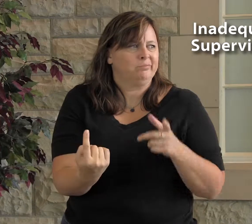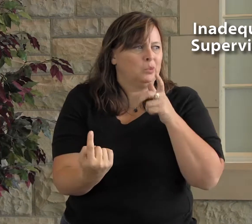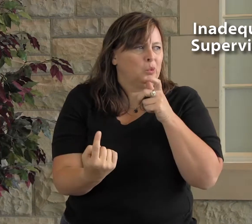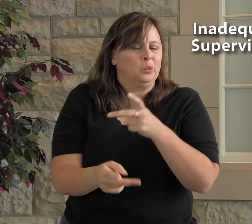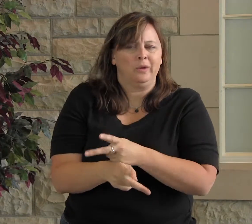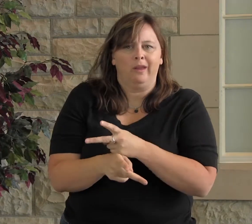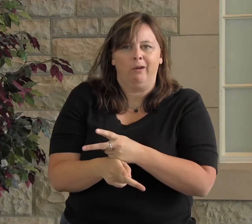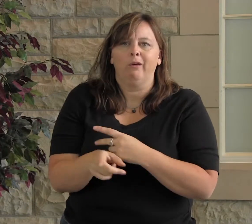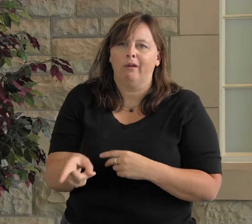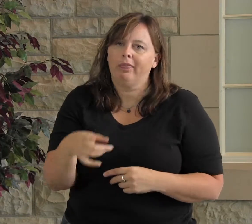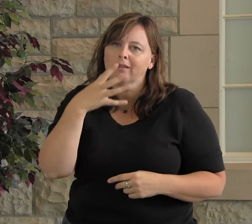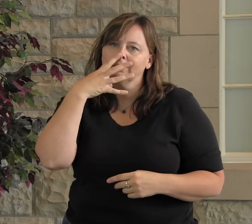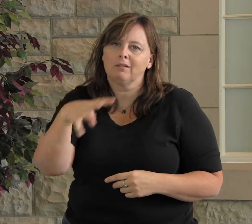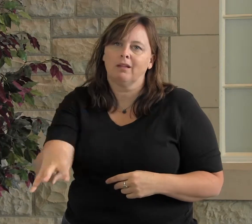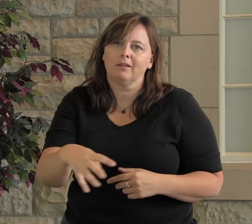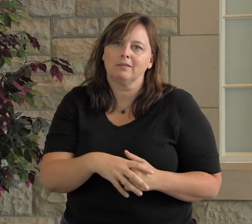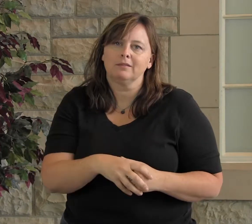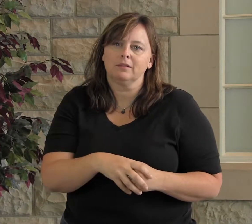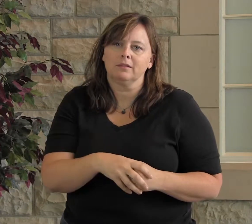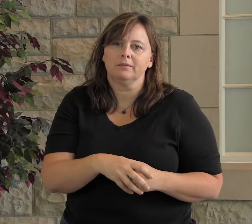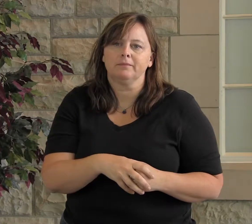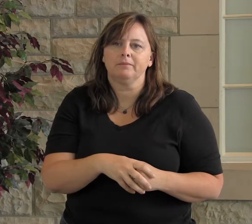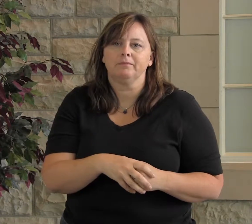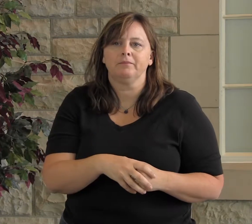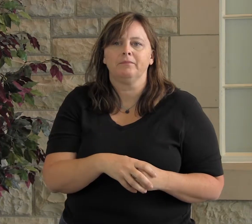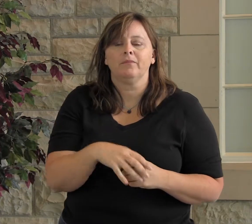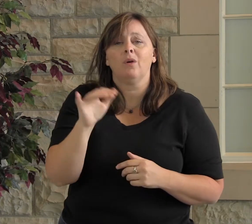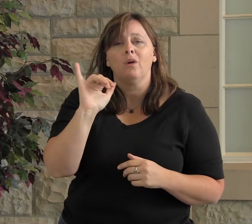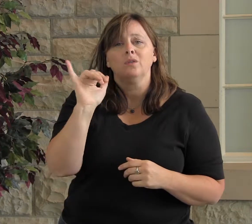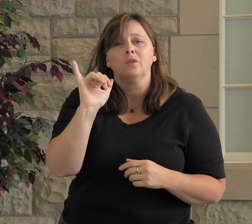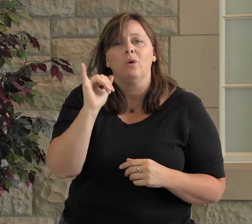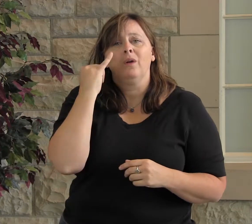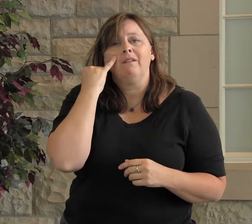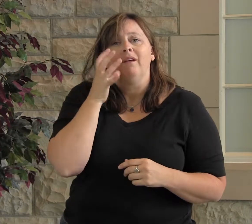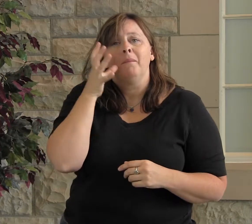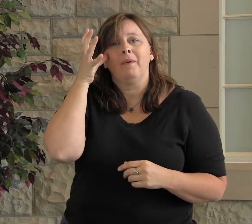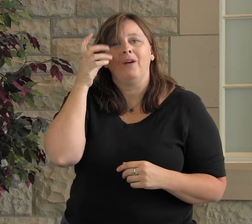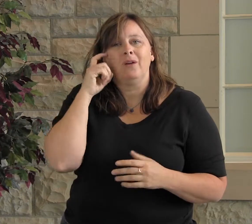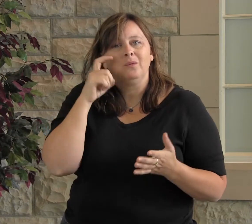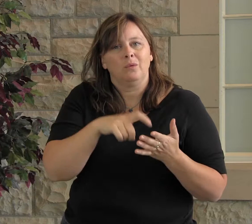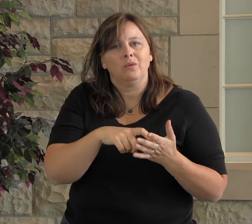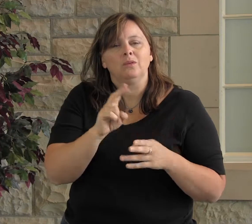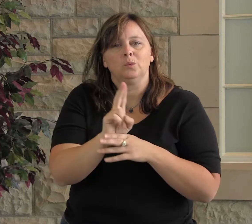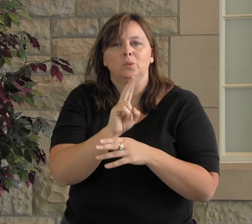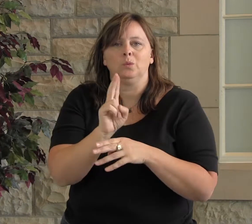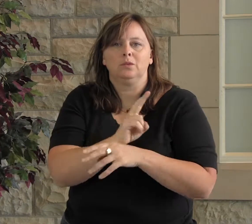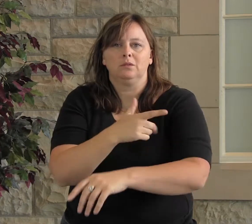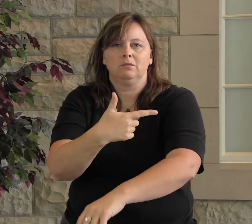and the children are not being cared for. That is also neglect. Being in the home, you also may notice